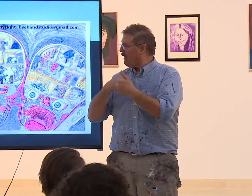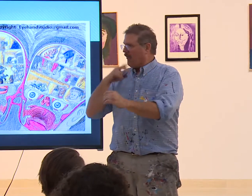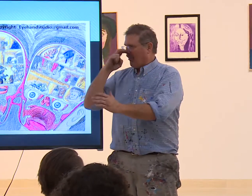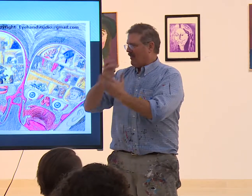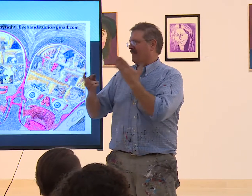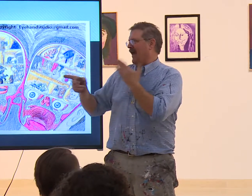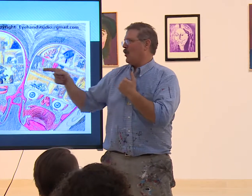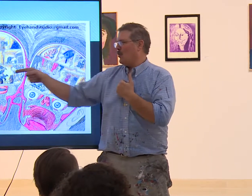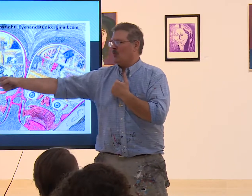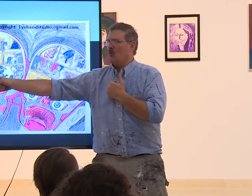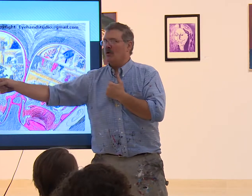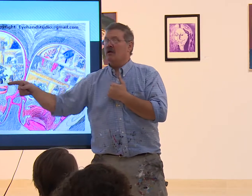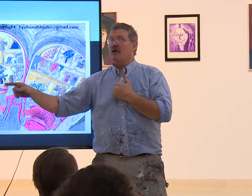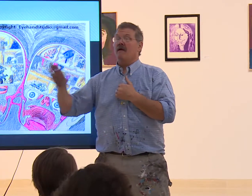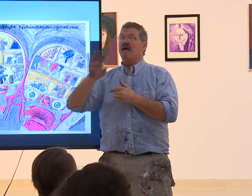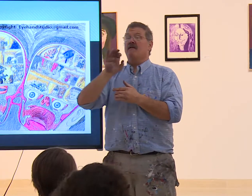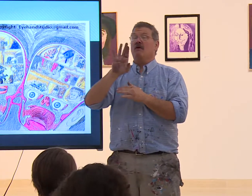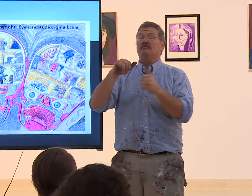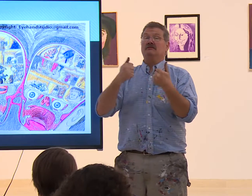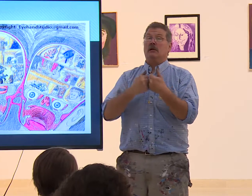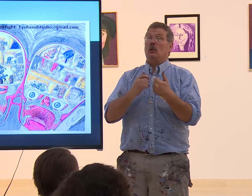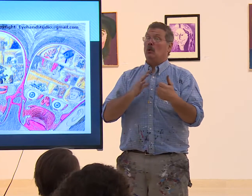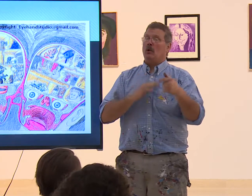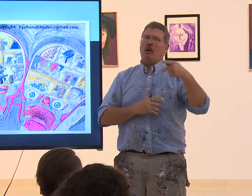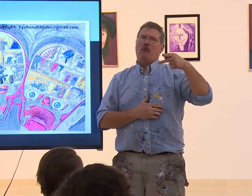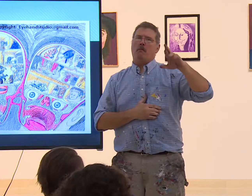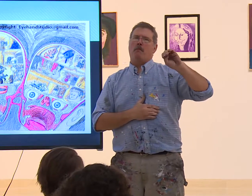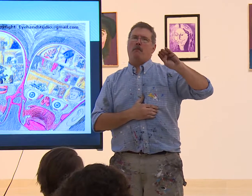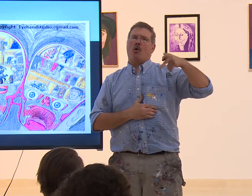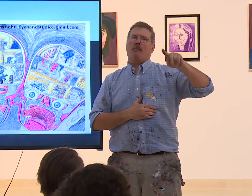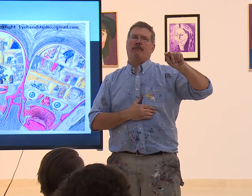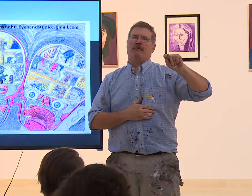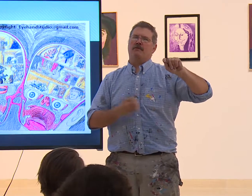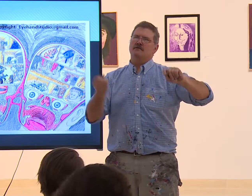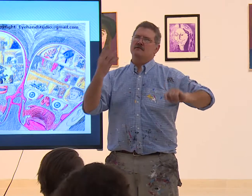I've been involved with the De'VIA Facebook Challenge for many years.